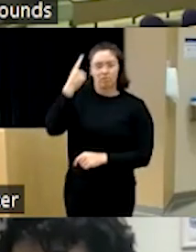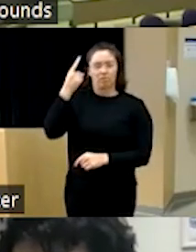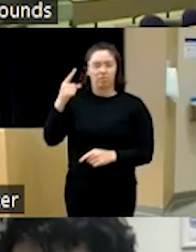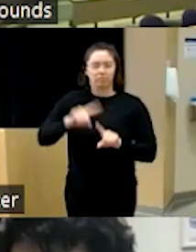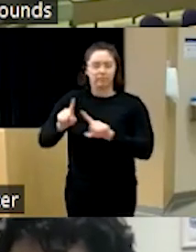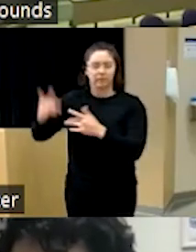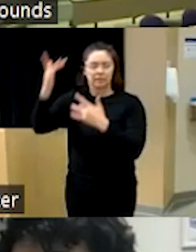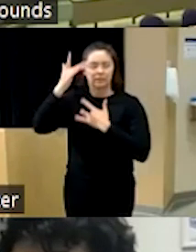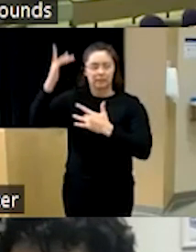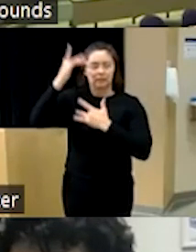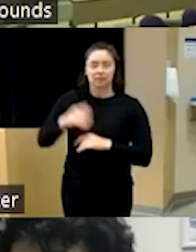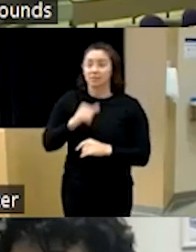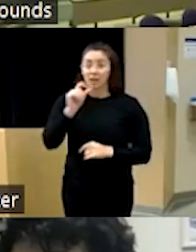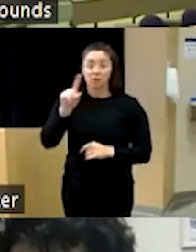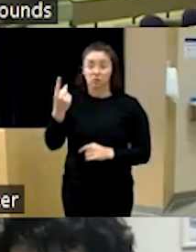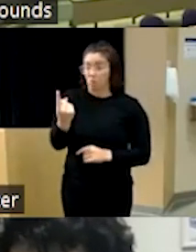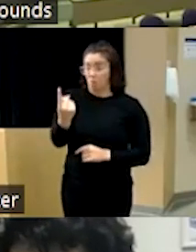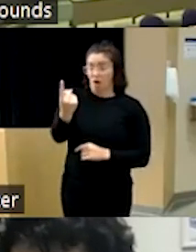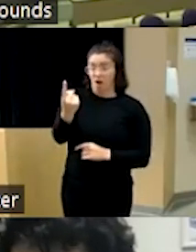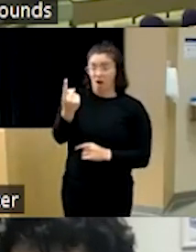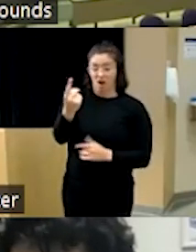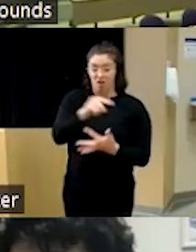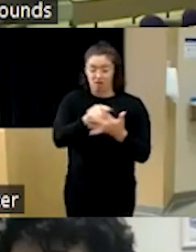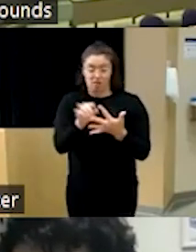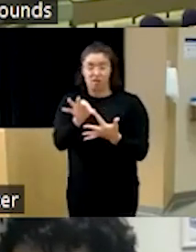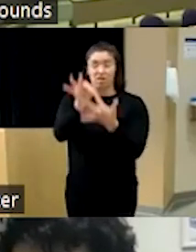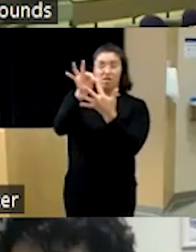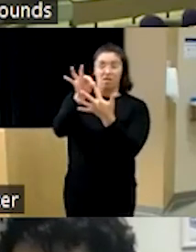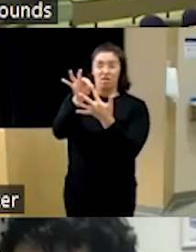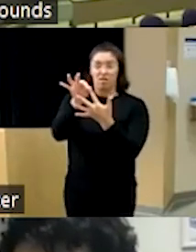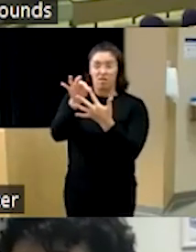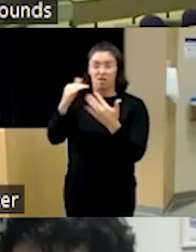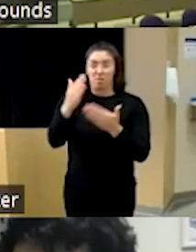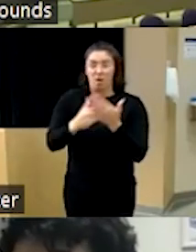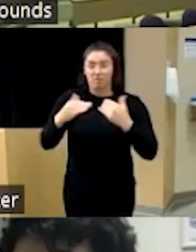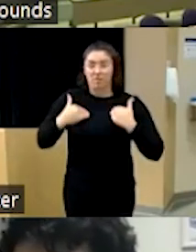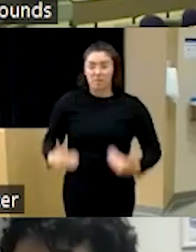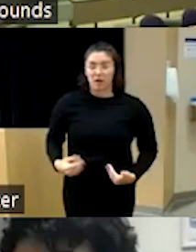that it's not just like a certain part of the body that this disease there's also like a human being